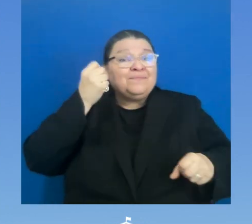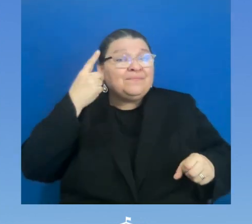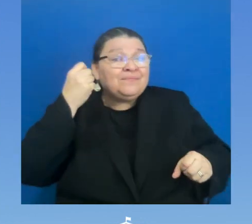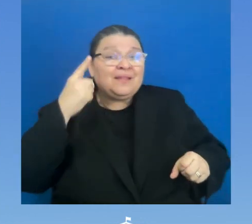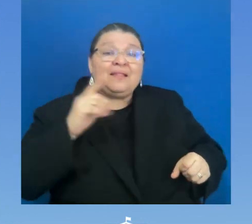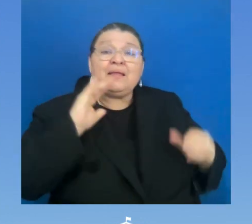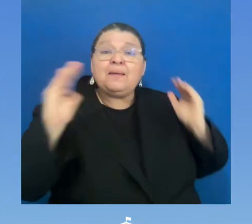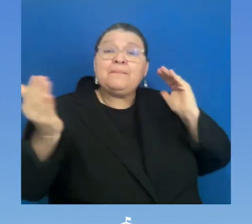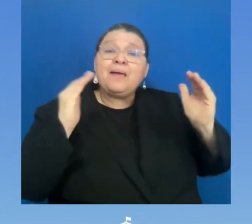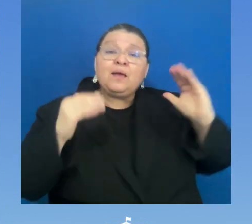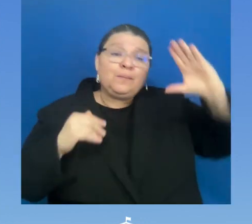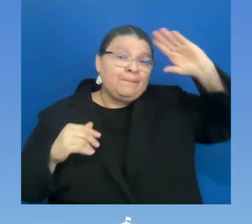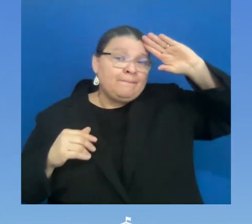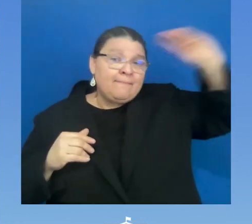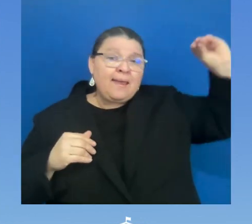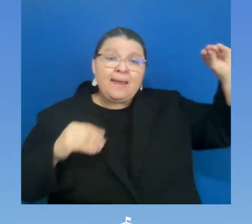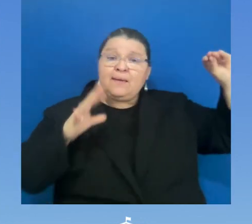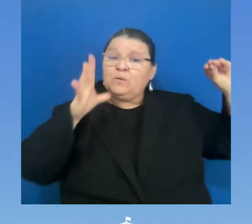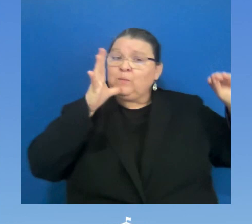And for many women of color, the gap is even wider.